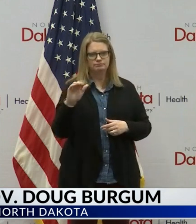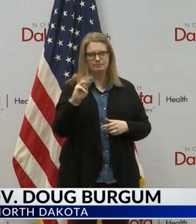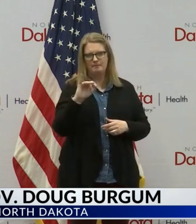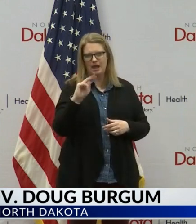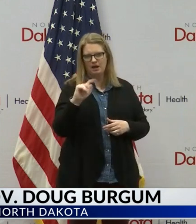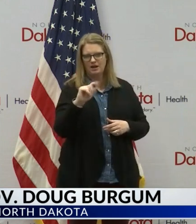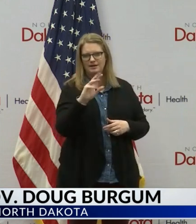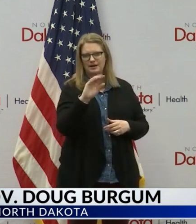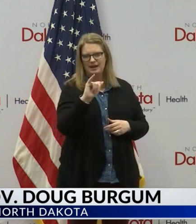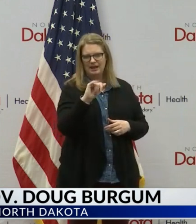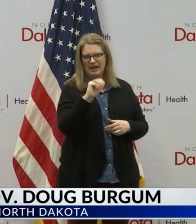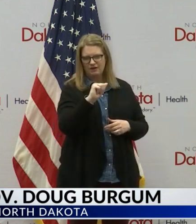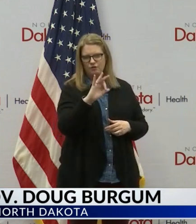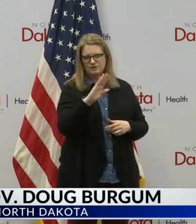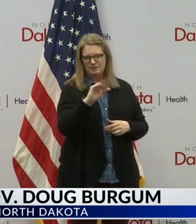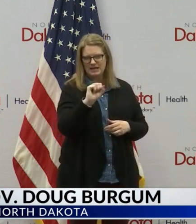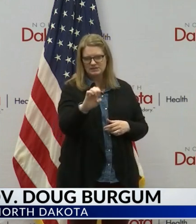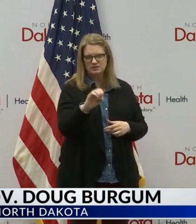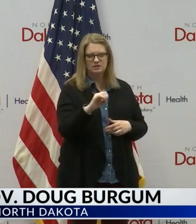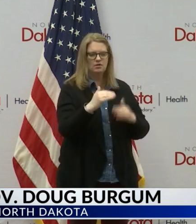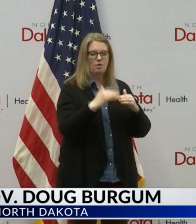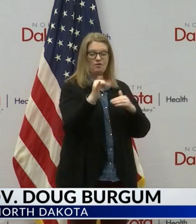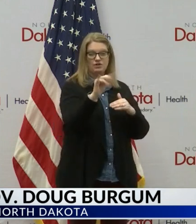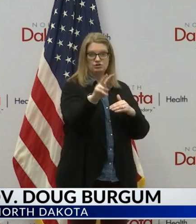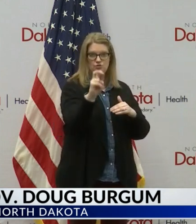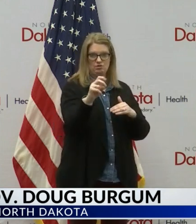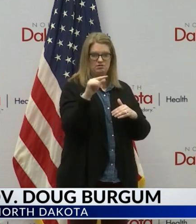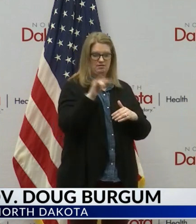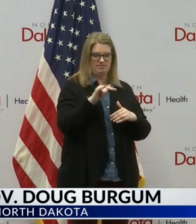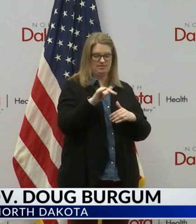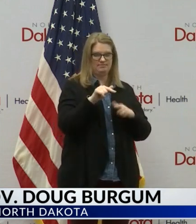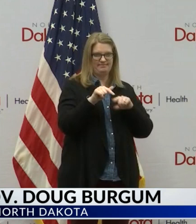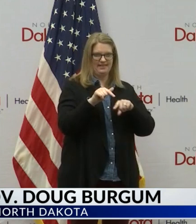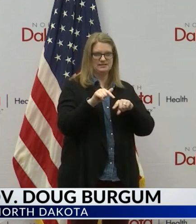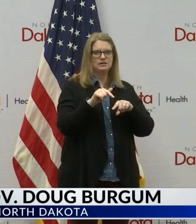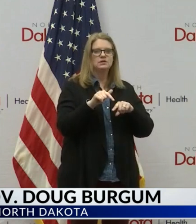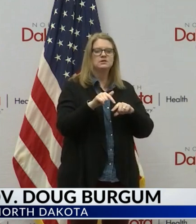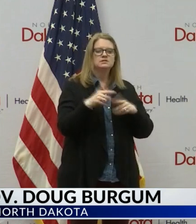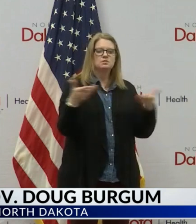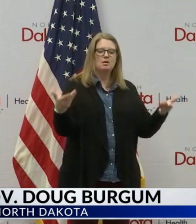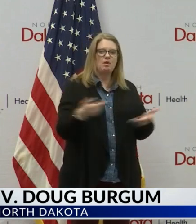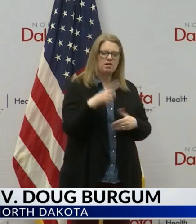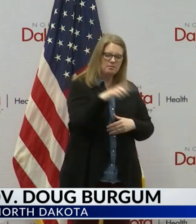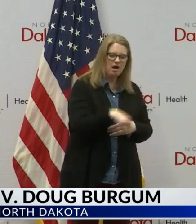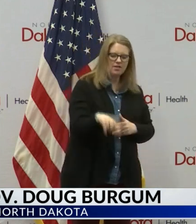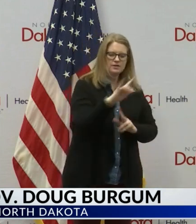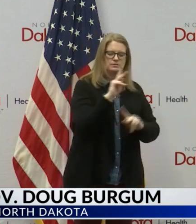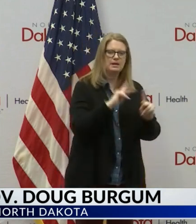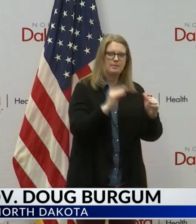EFFECTIVELY A COMMERCIAL AIRLINE FROM GUAM TO GRAND F AIRLINE FROM GUAM TO GRAND FORKS AIR FORCE BASE WITH OVER